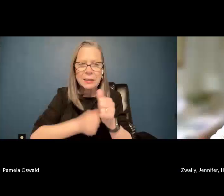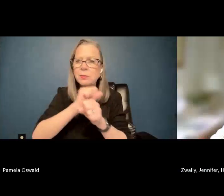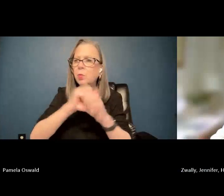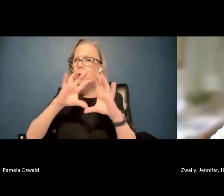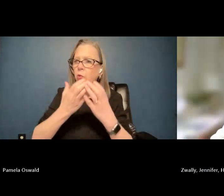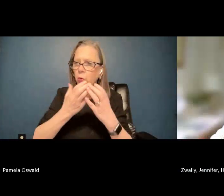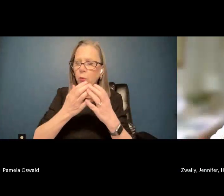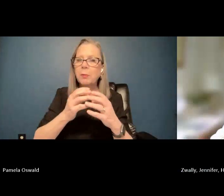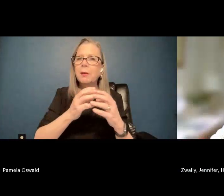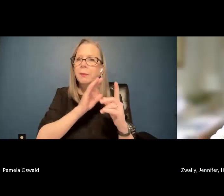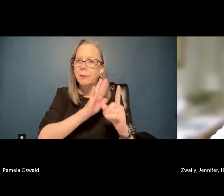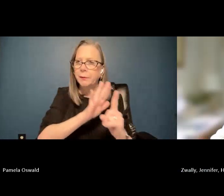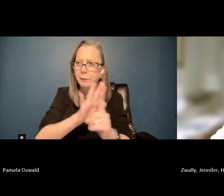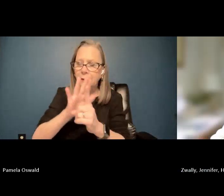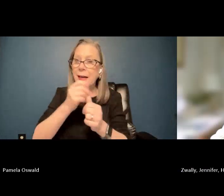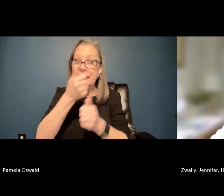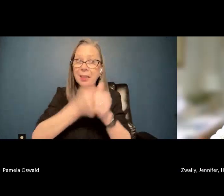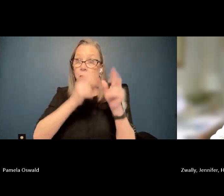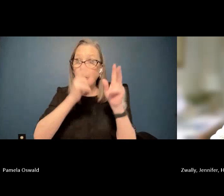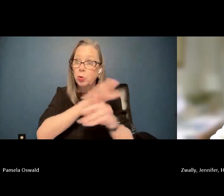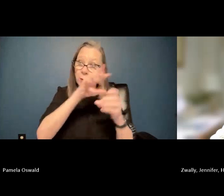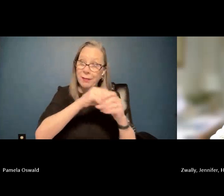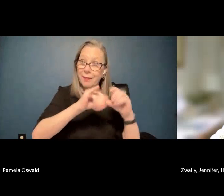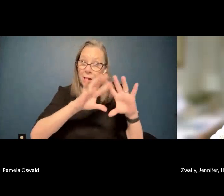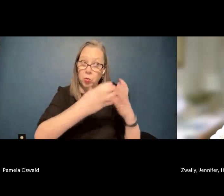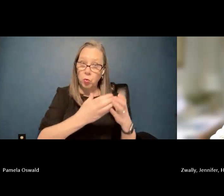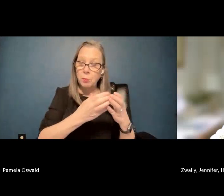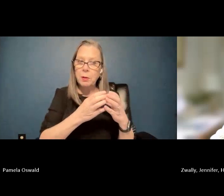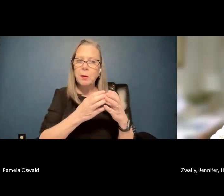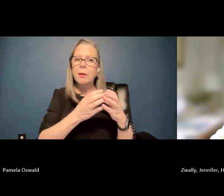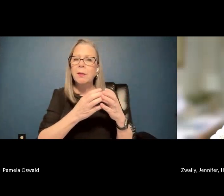We learned about different priorities and the needs of each agency and program and